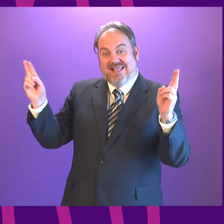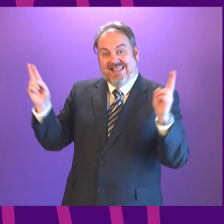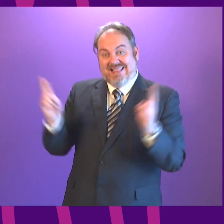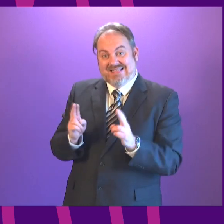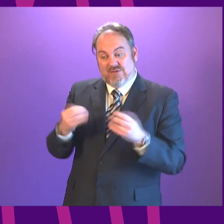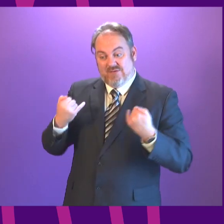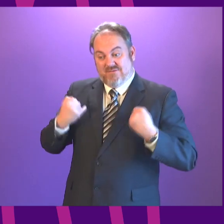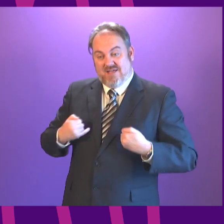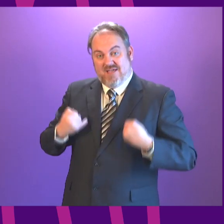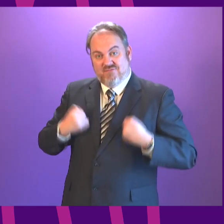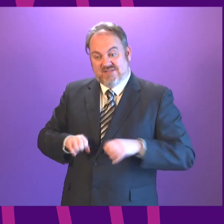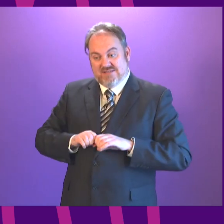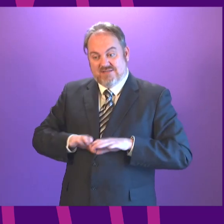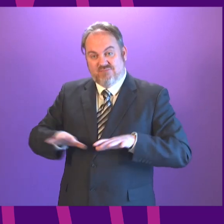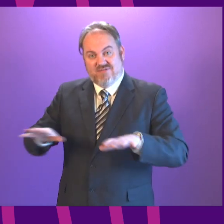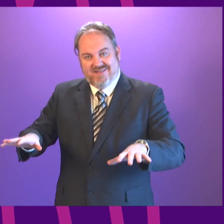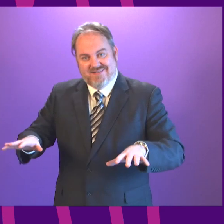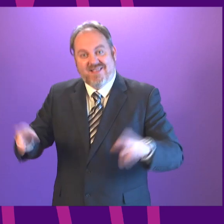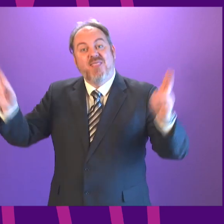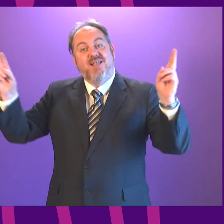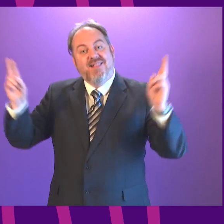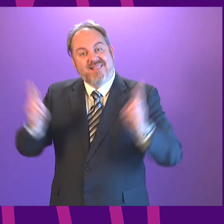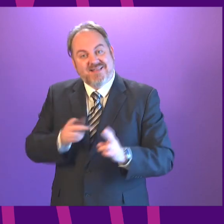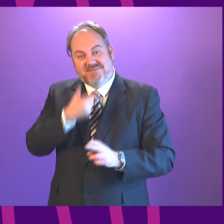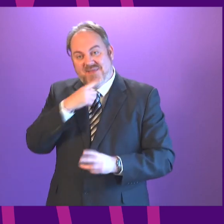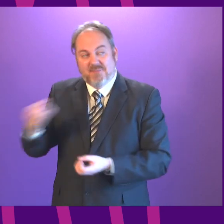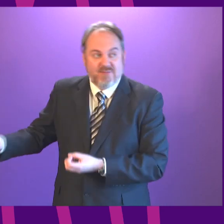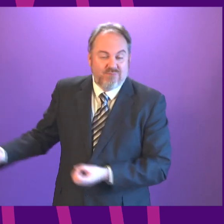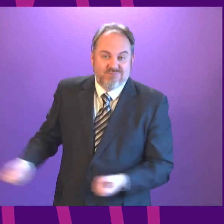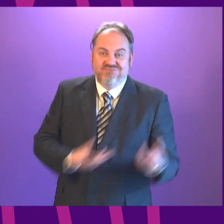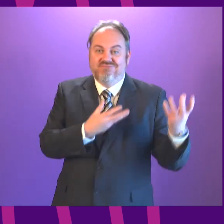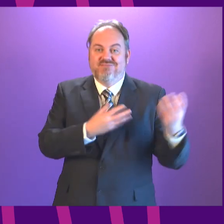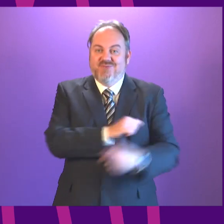strain of the virus taking hold, the better able we will be to ensure not only that our